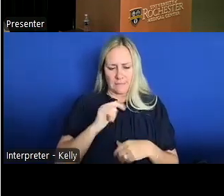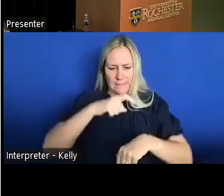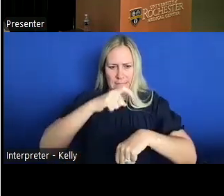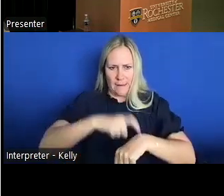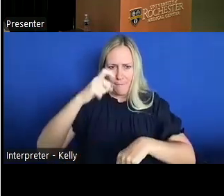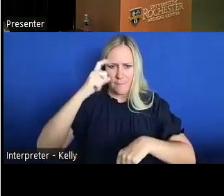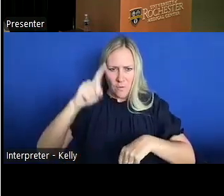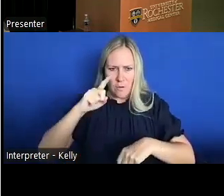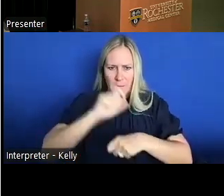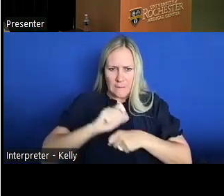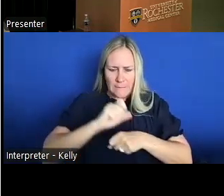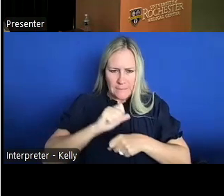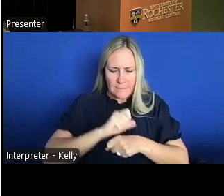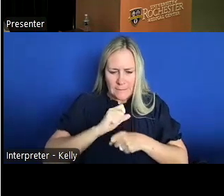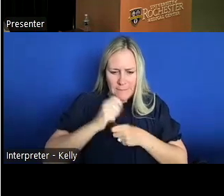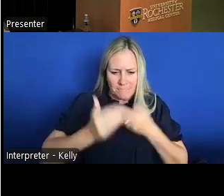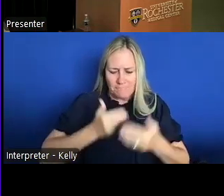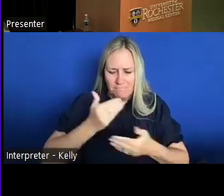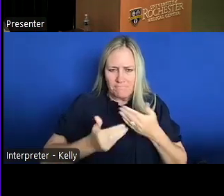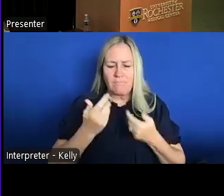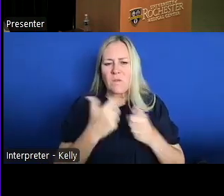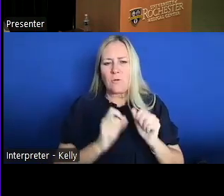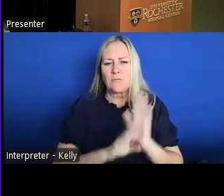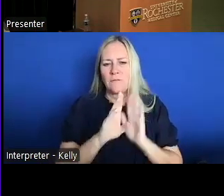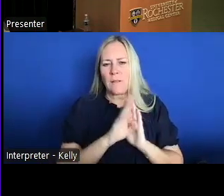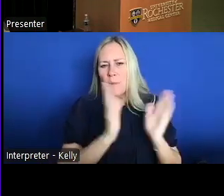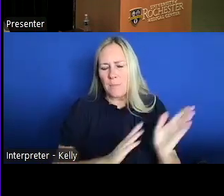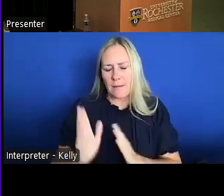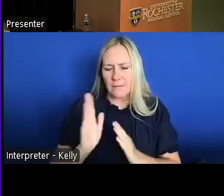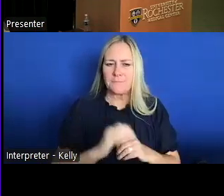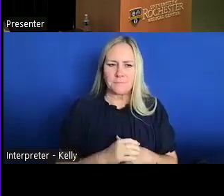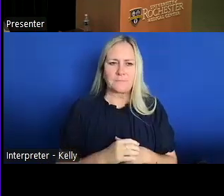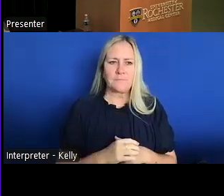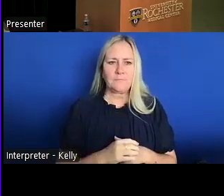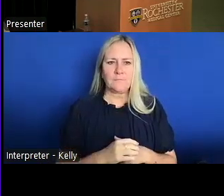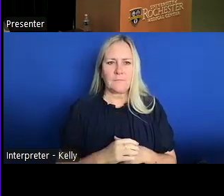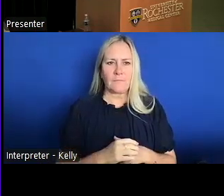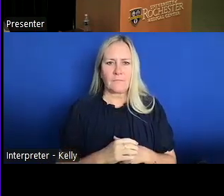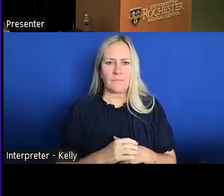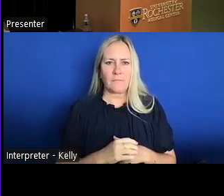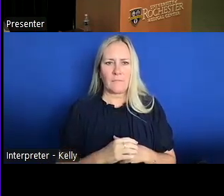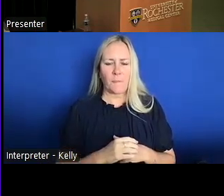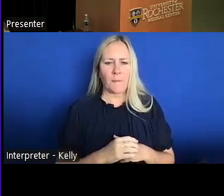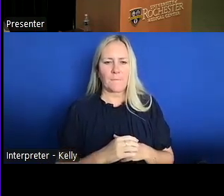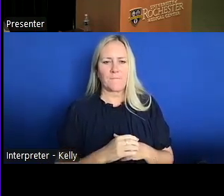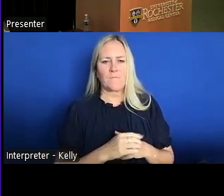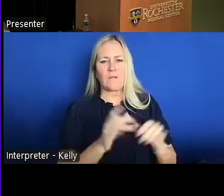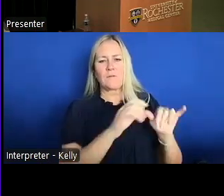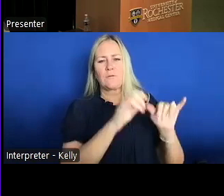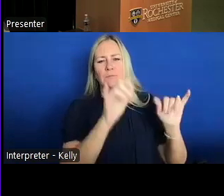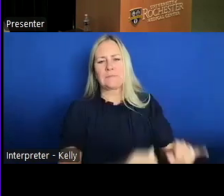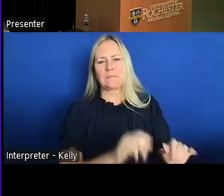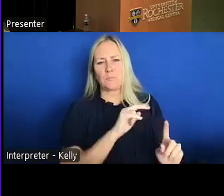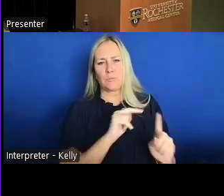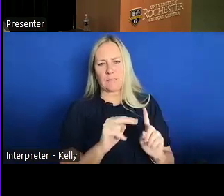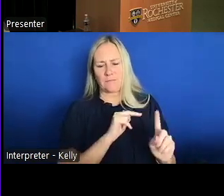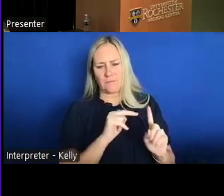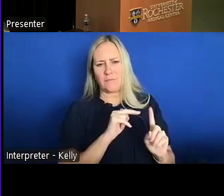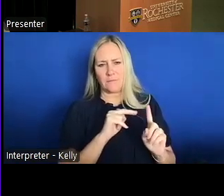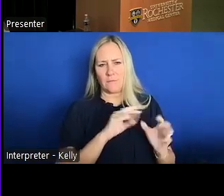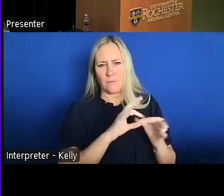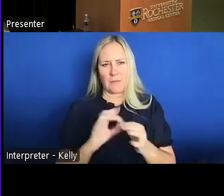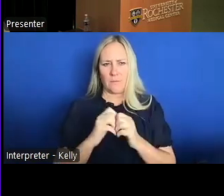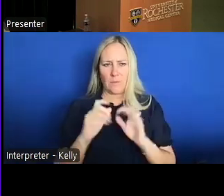challenges so from a systemic perspective in families um a loss affects all members all